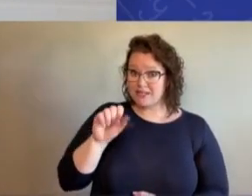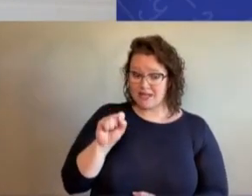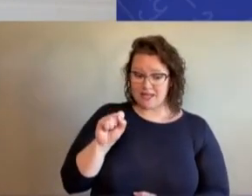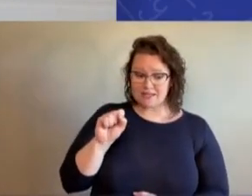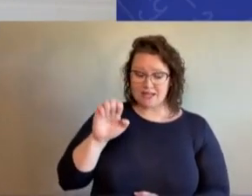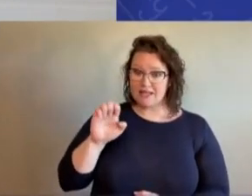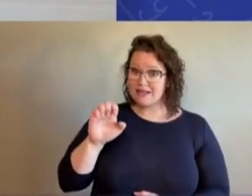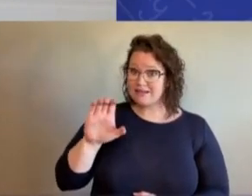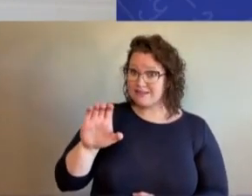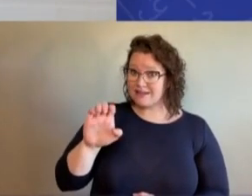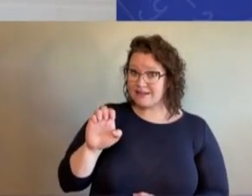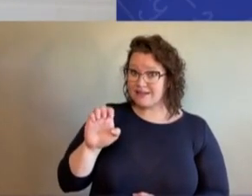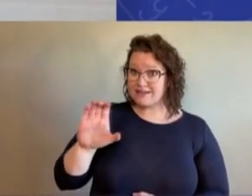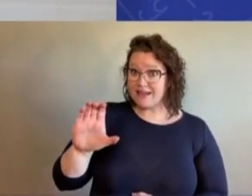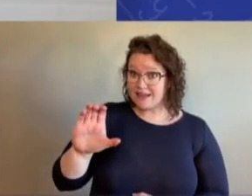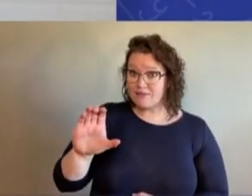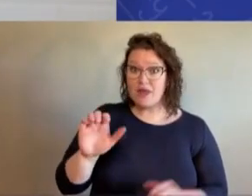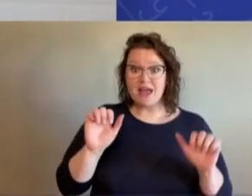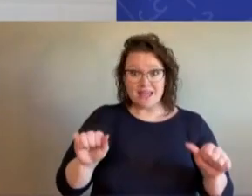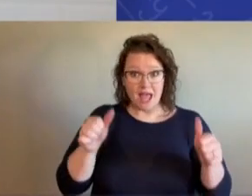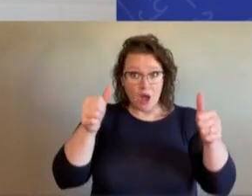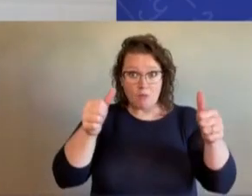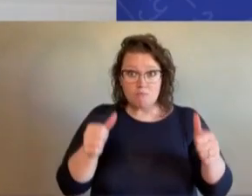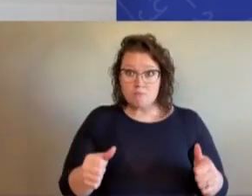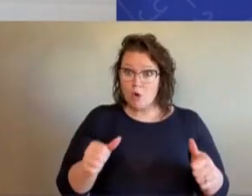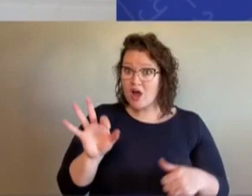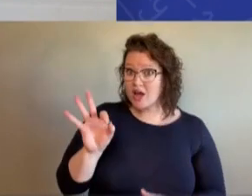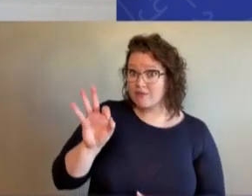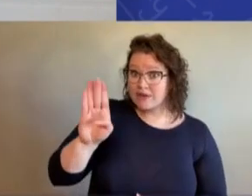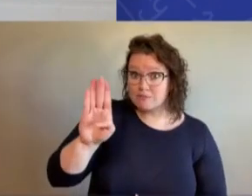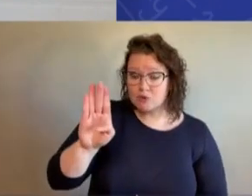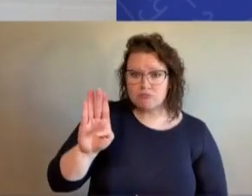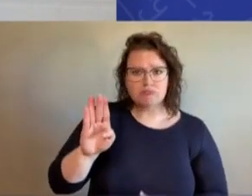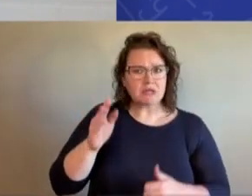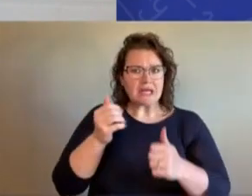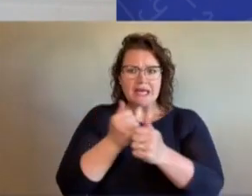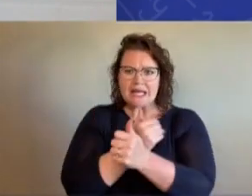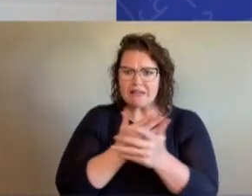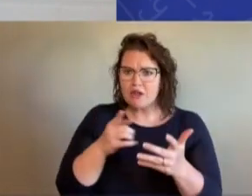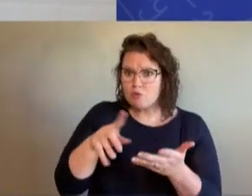Ashley: if you have some things you want to submit, you can go